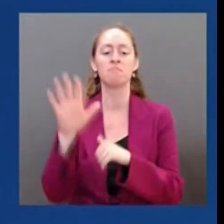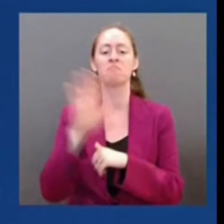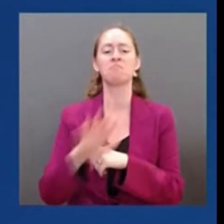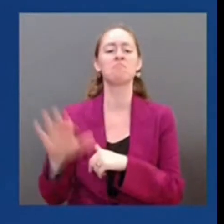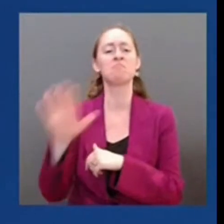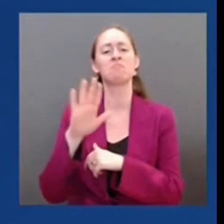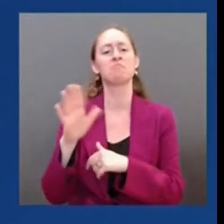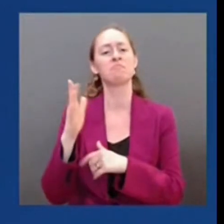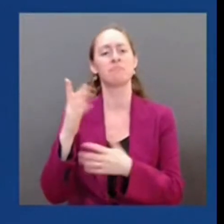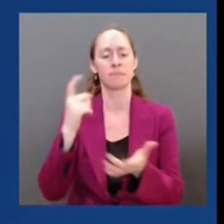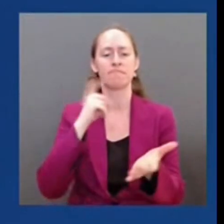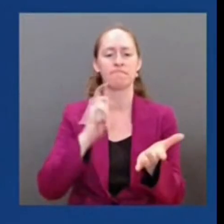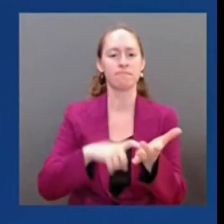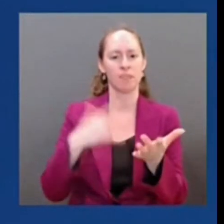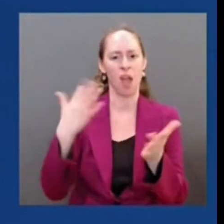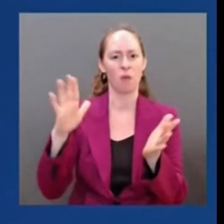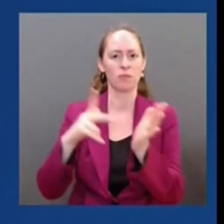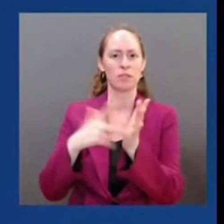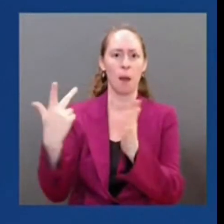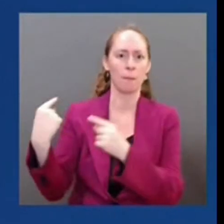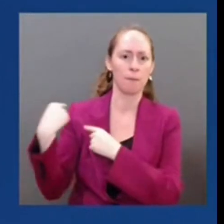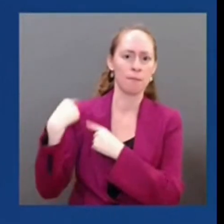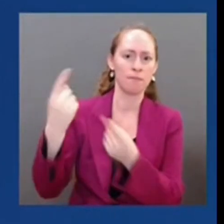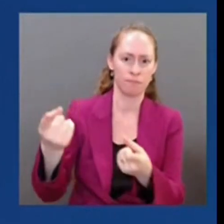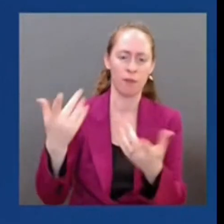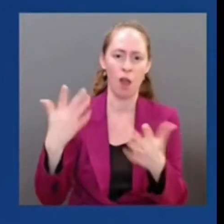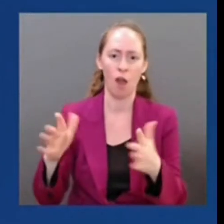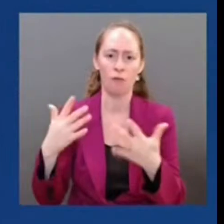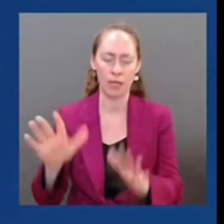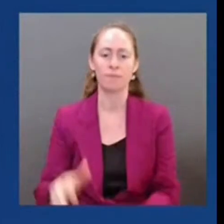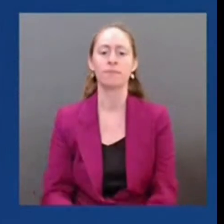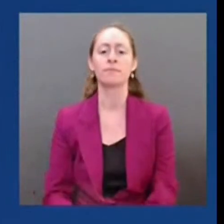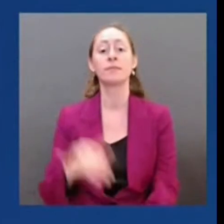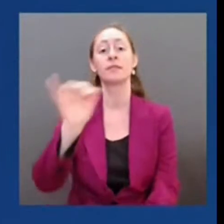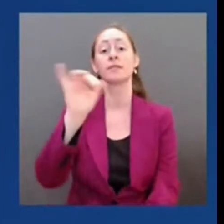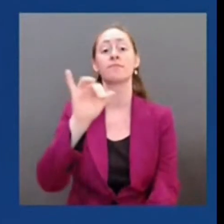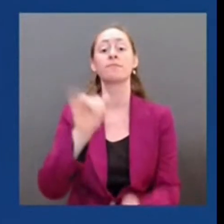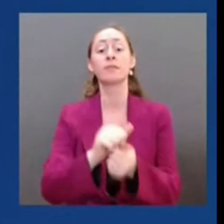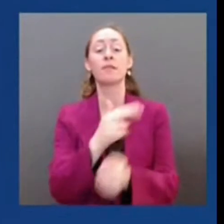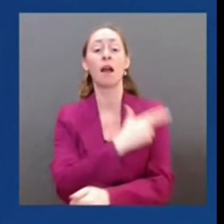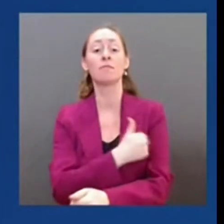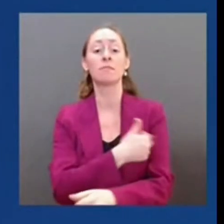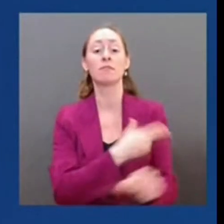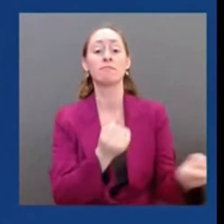WEEK, AND A THREEFOLD INCREASE OVER THE LAST MONTH. SIMILARLY, HOSPITAL ADMISSIONS